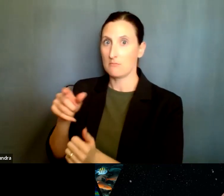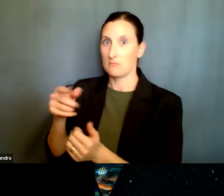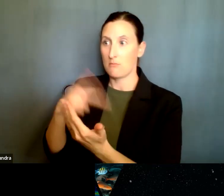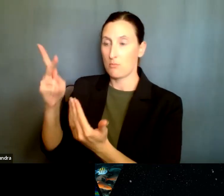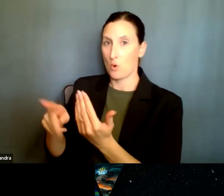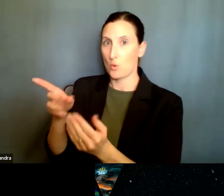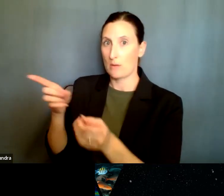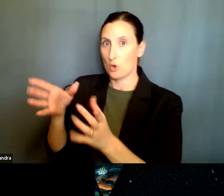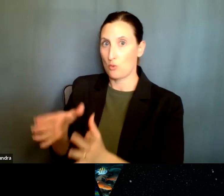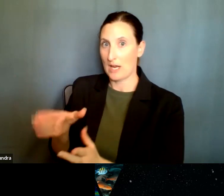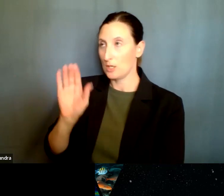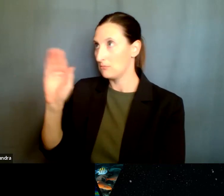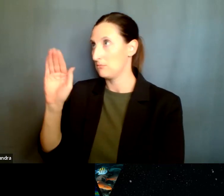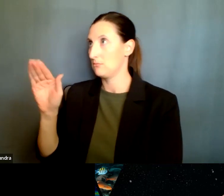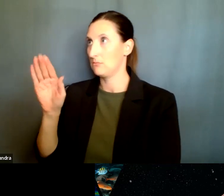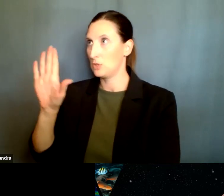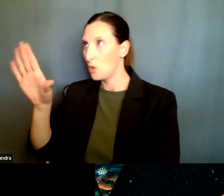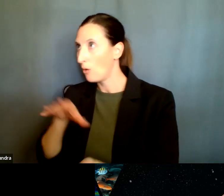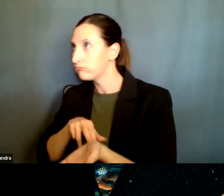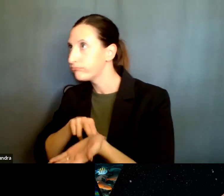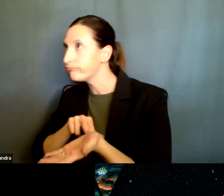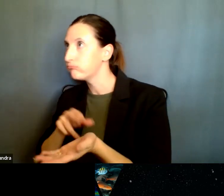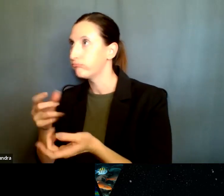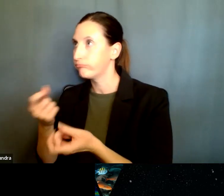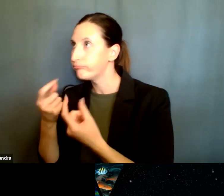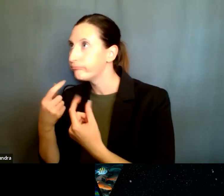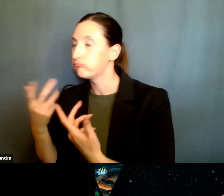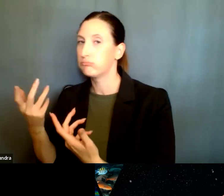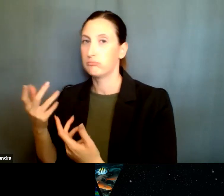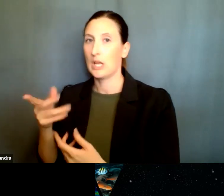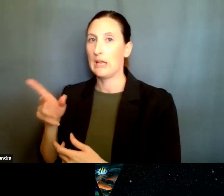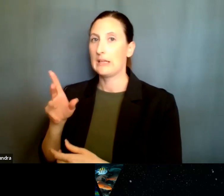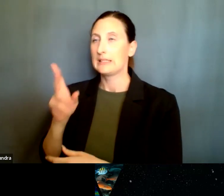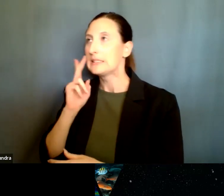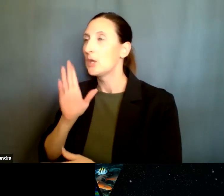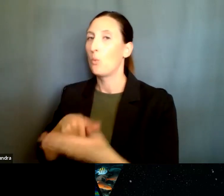their input as to what the practices are in their program or their division.